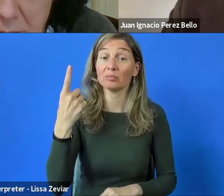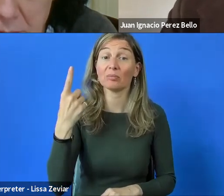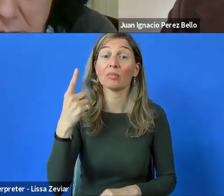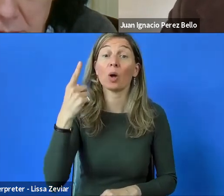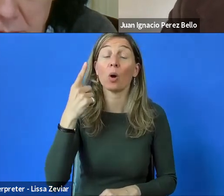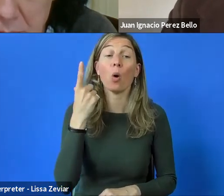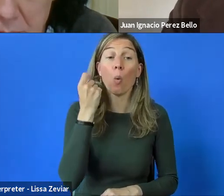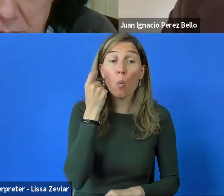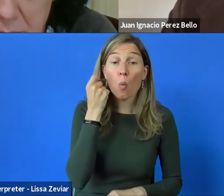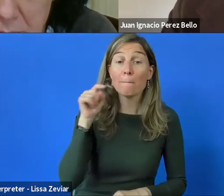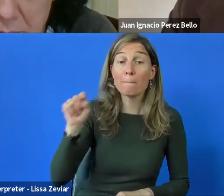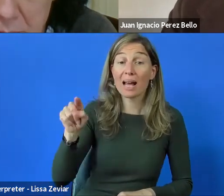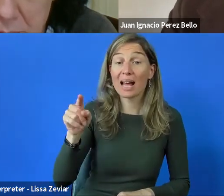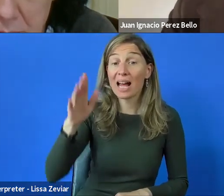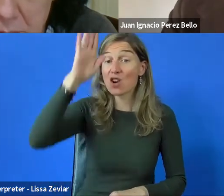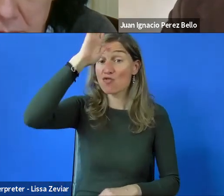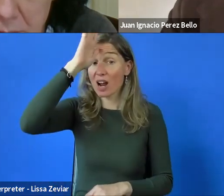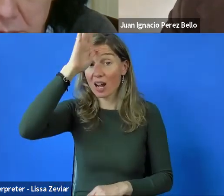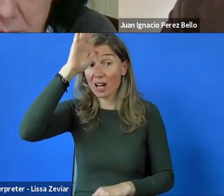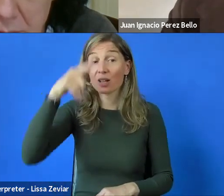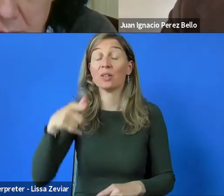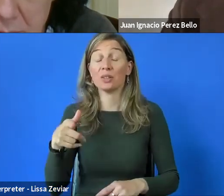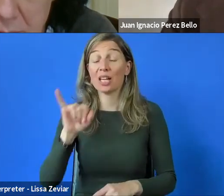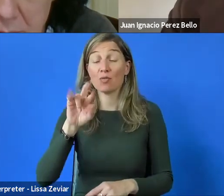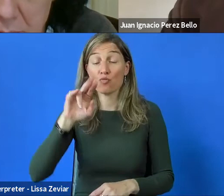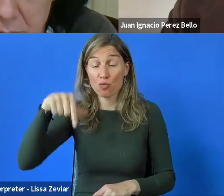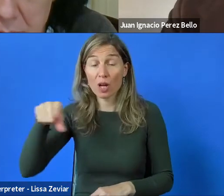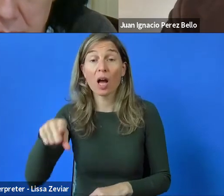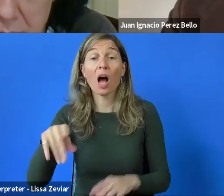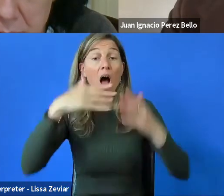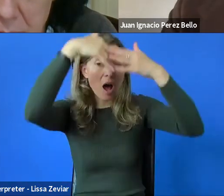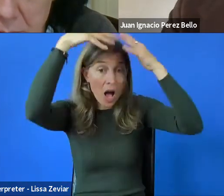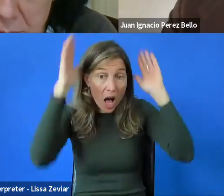applying for asylum in Sweden after mental health diagnosis